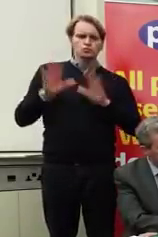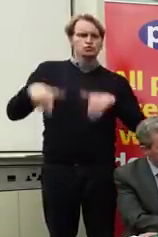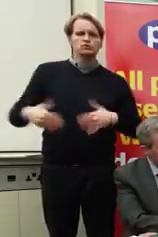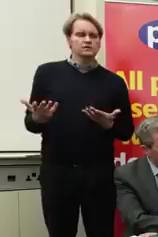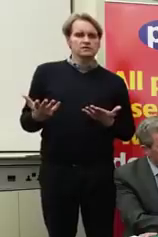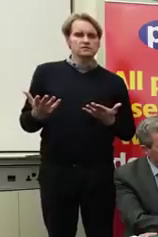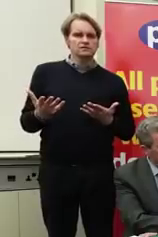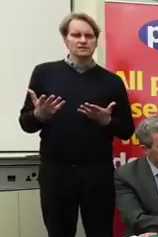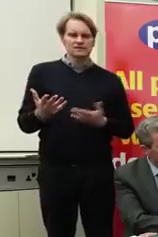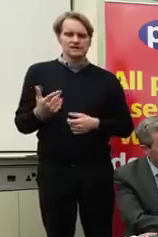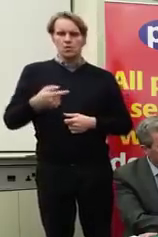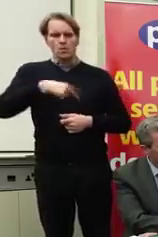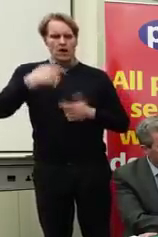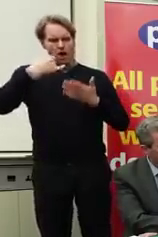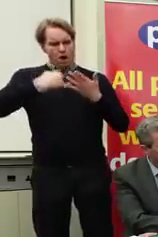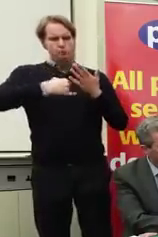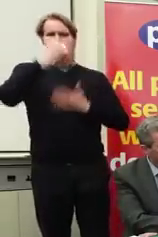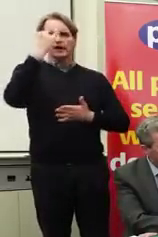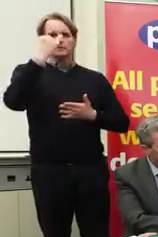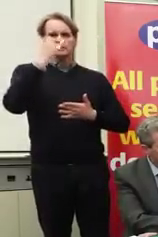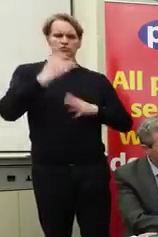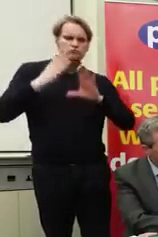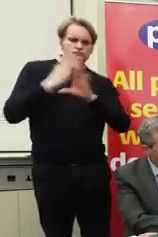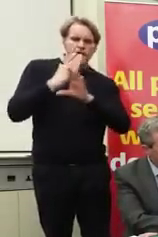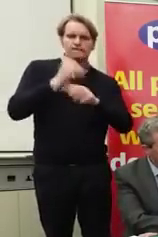a pragmatic opposition to these proposals is because as we've seen with